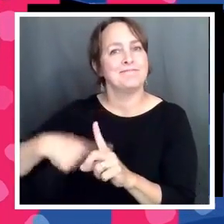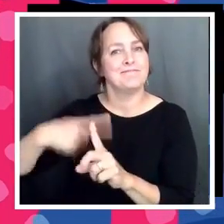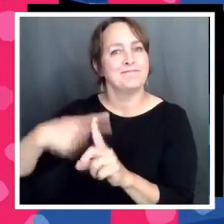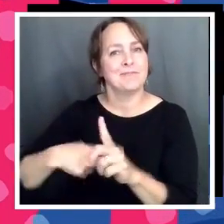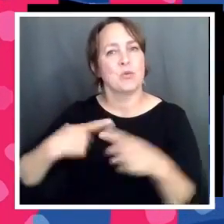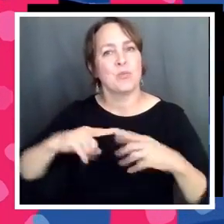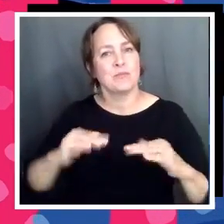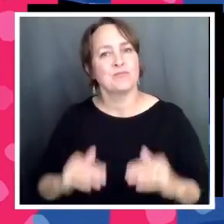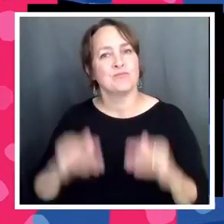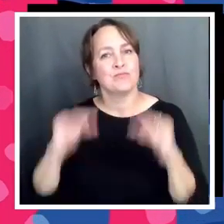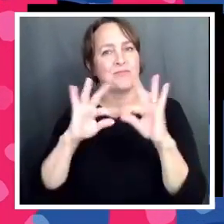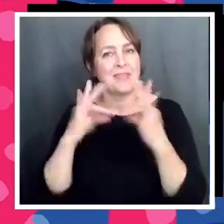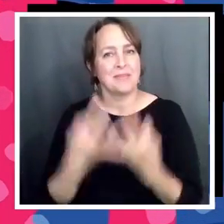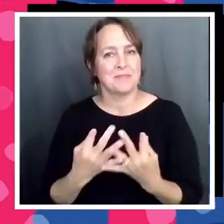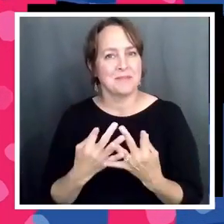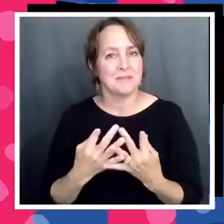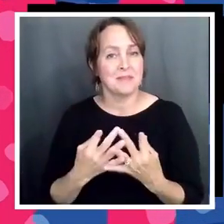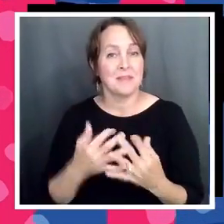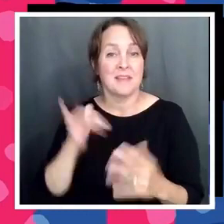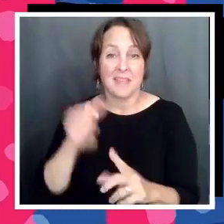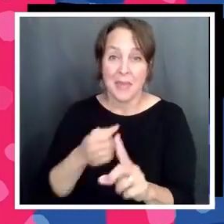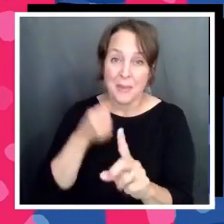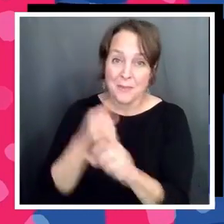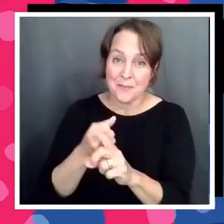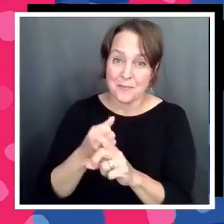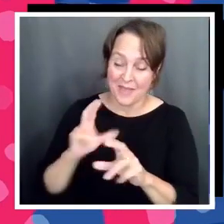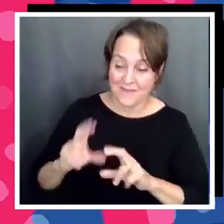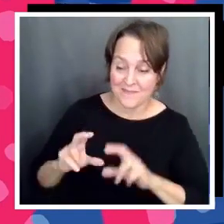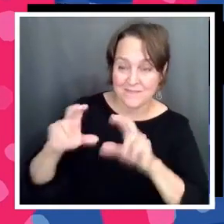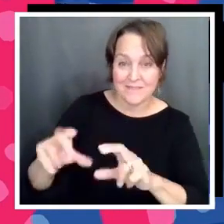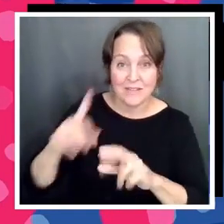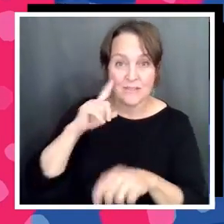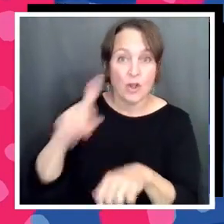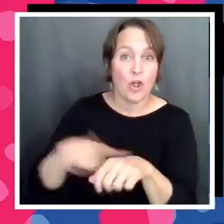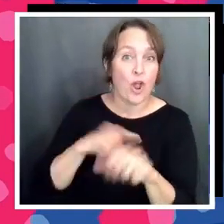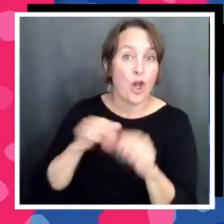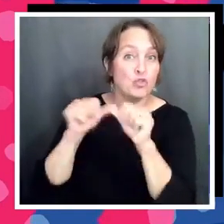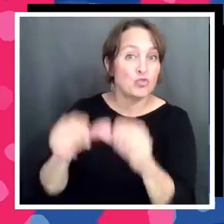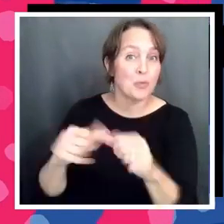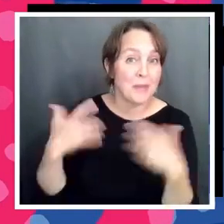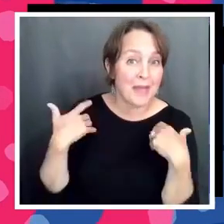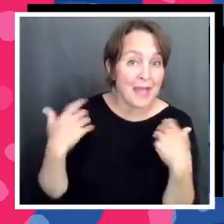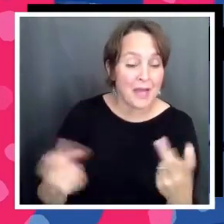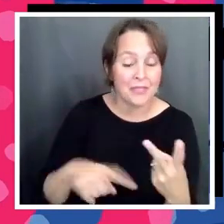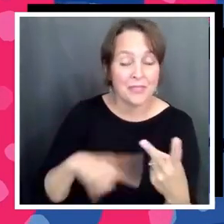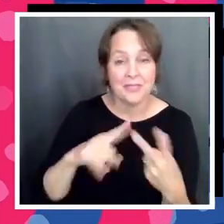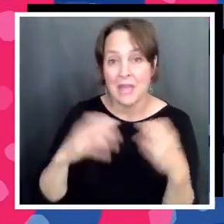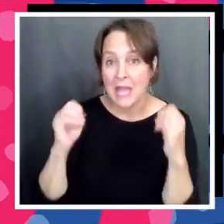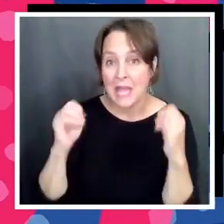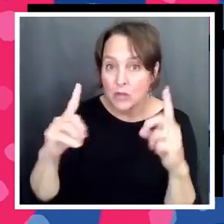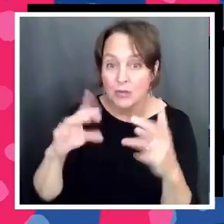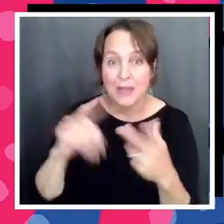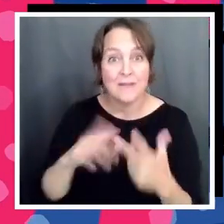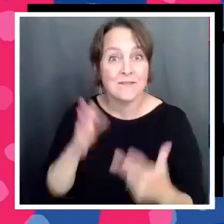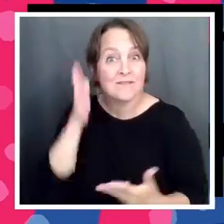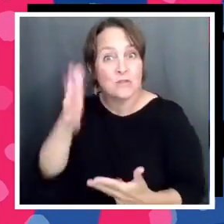EXPANDED BENEFIT PERMANENT SO PARENTS HAVE THE PREDICTABILITY